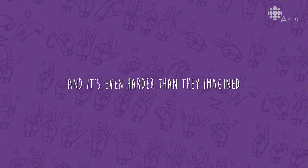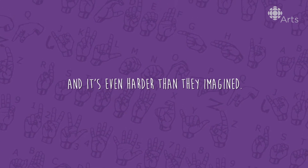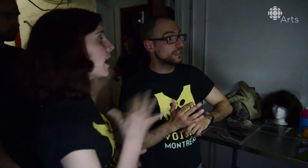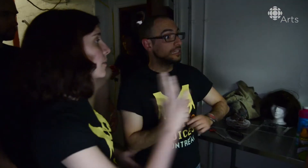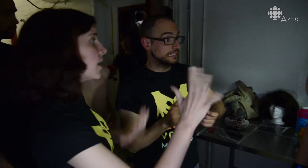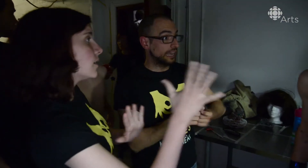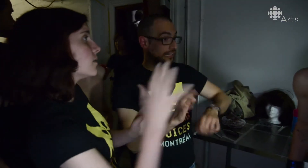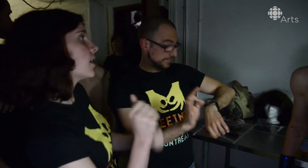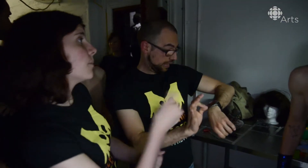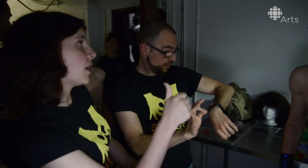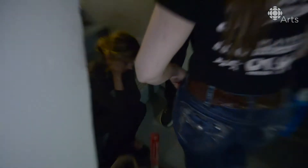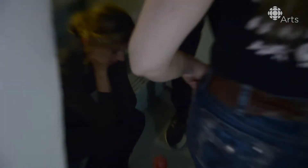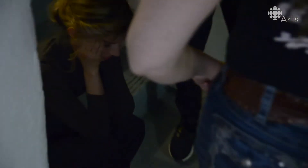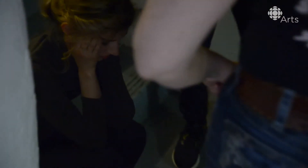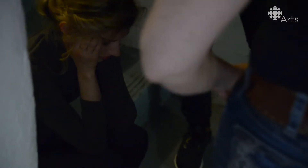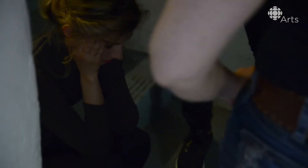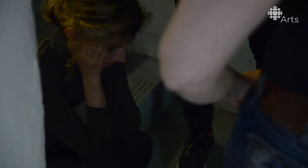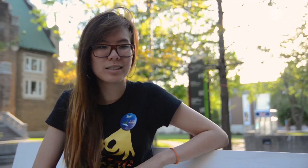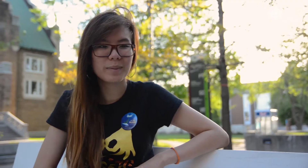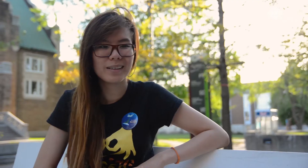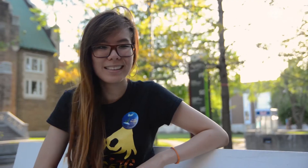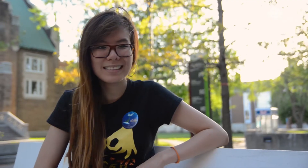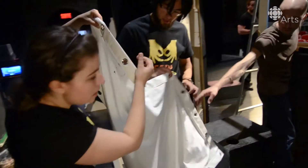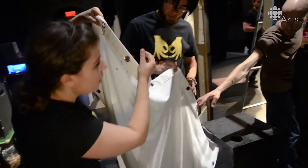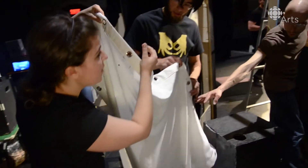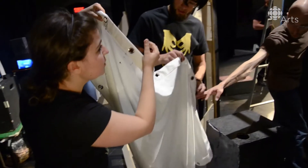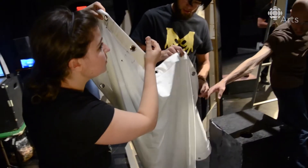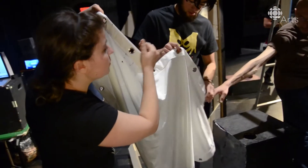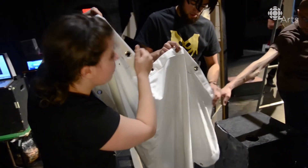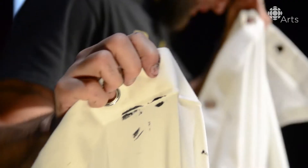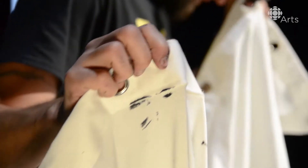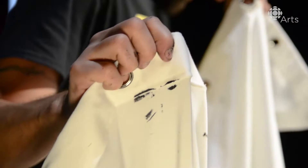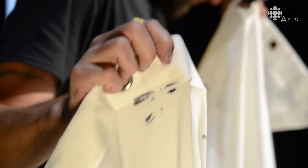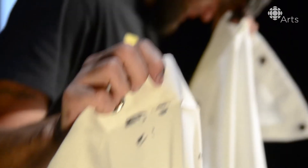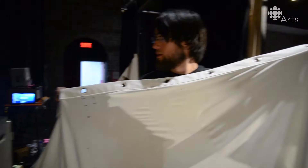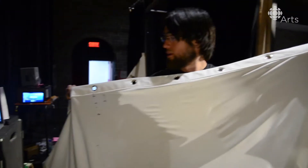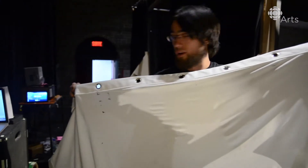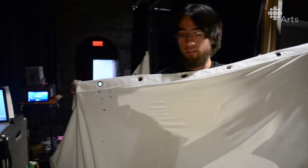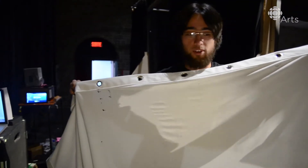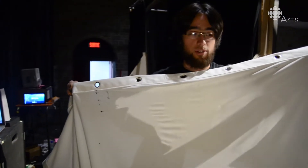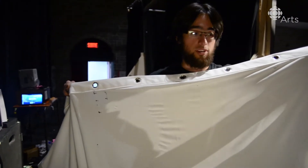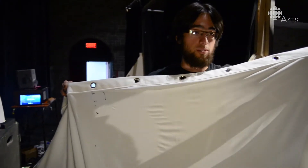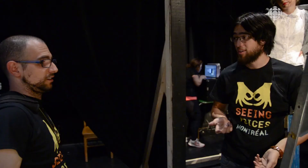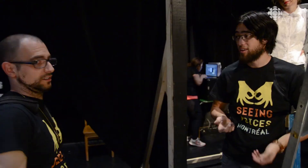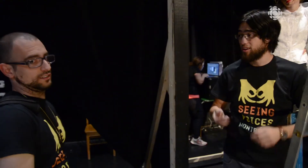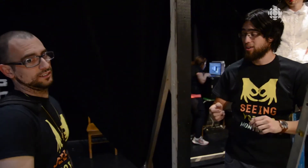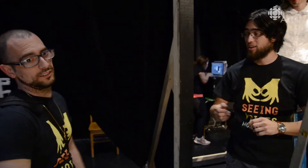We had close to no theatre experience. Oh goddamnit! I don't even know what to do now.